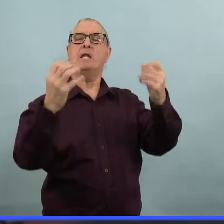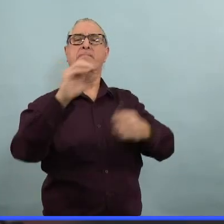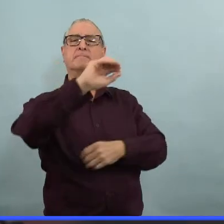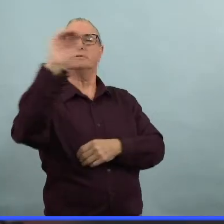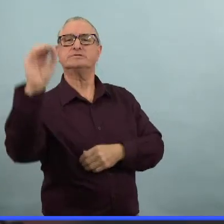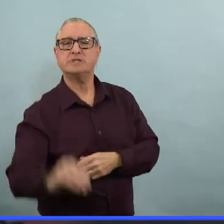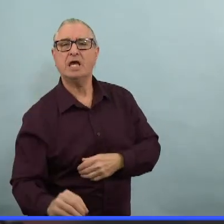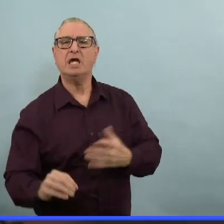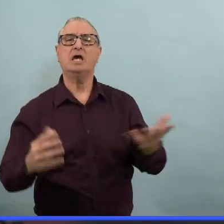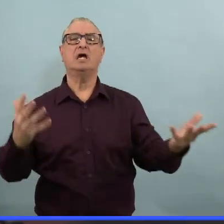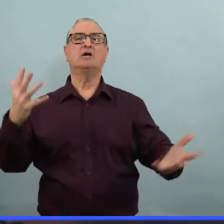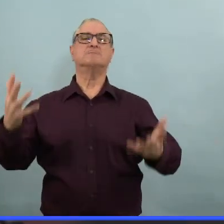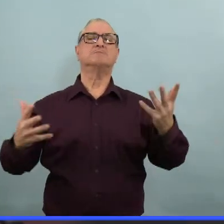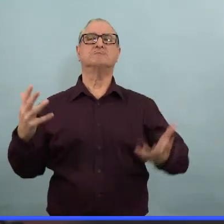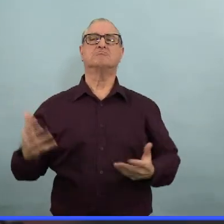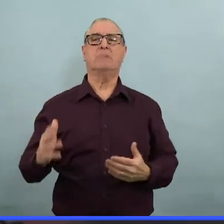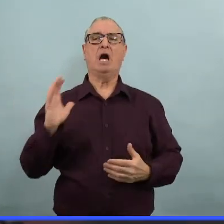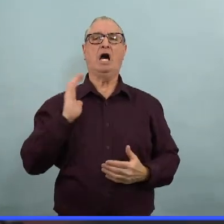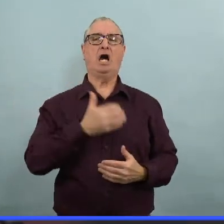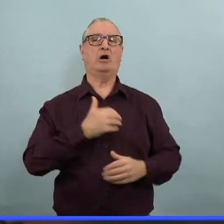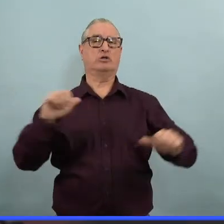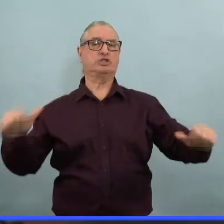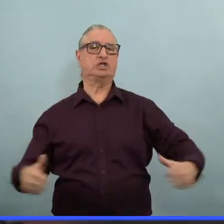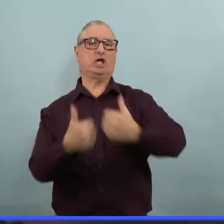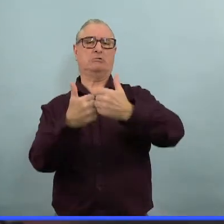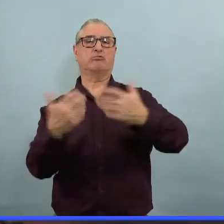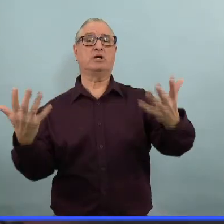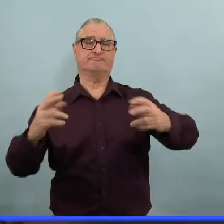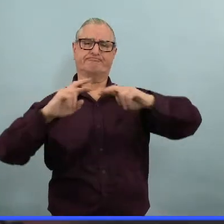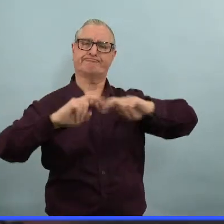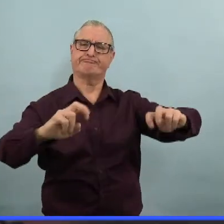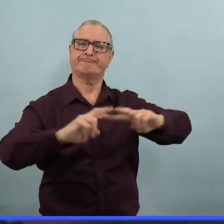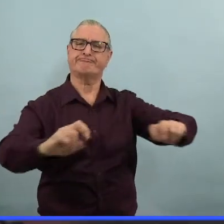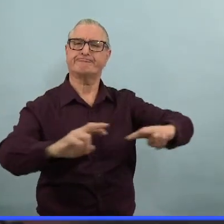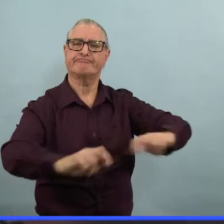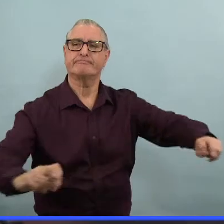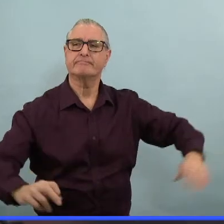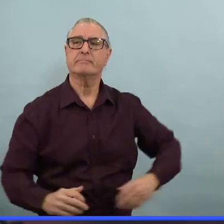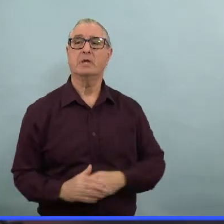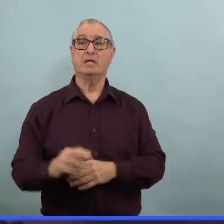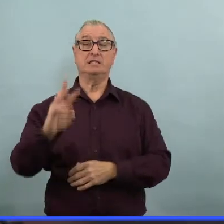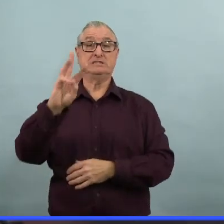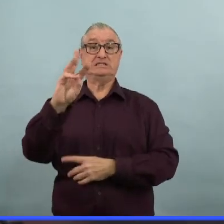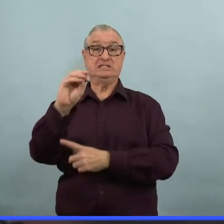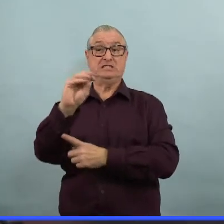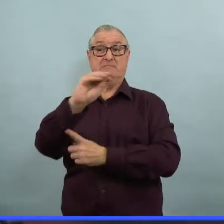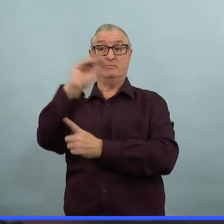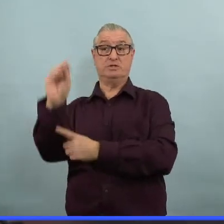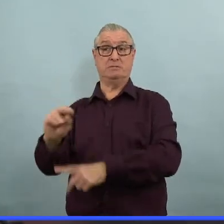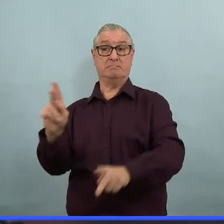when you talk about the you know the roughly 60 of the hospital missions that we um announce each day